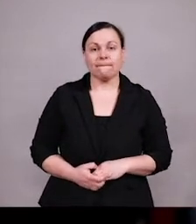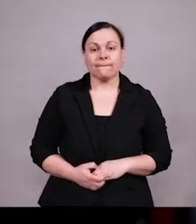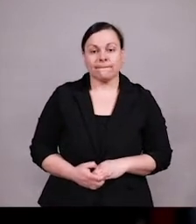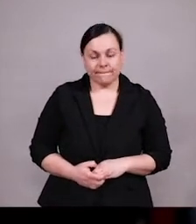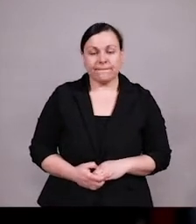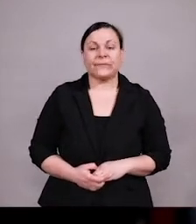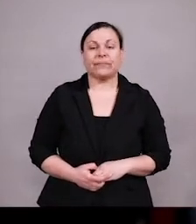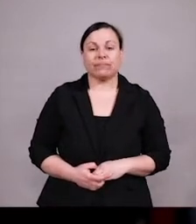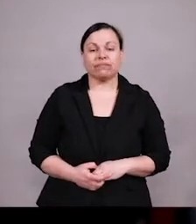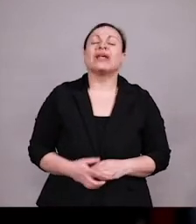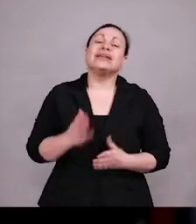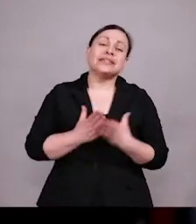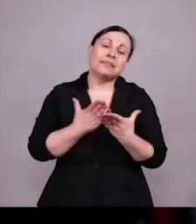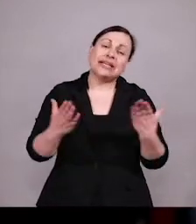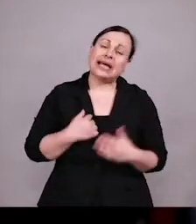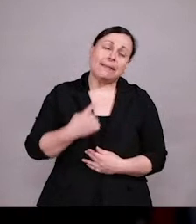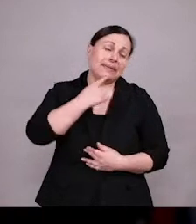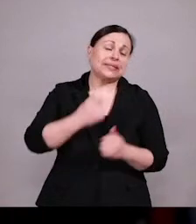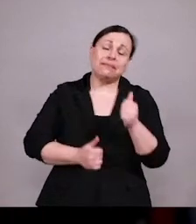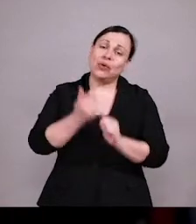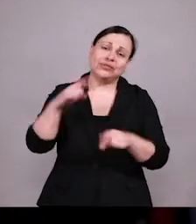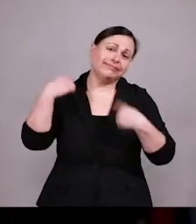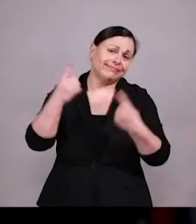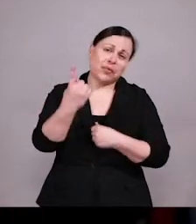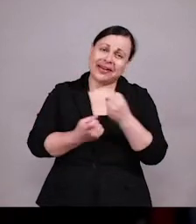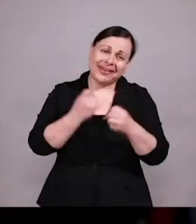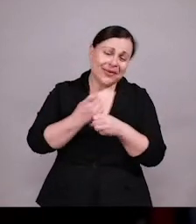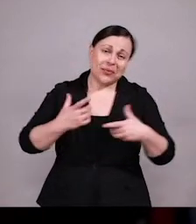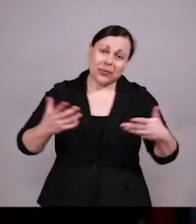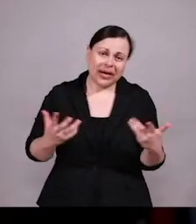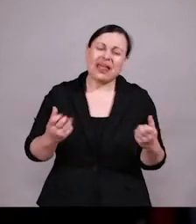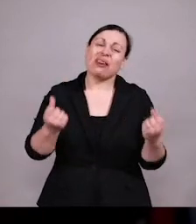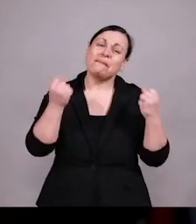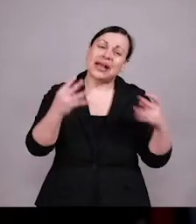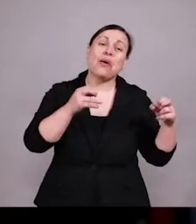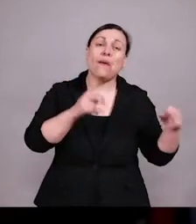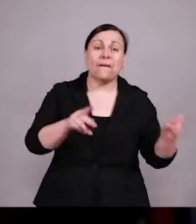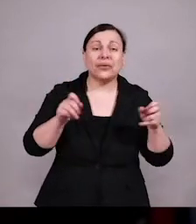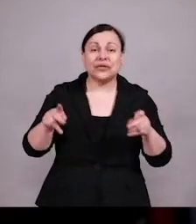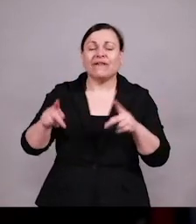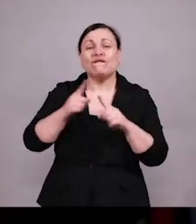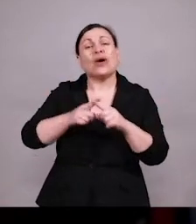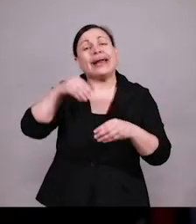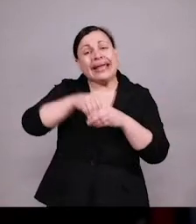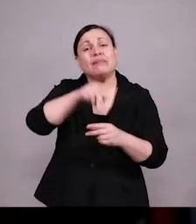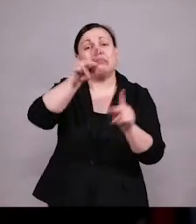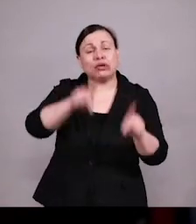Among the things i've missed most over the last year are the many opportunities for in-person